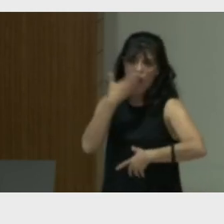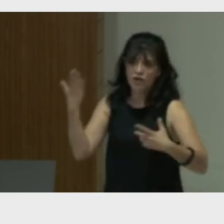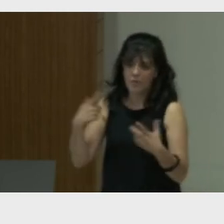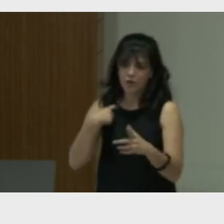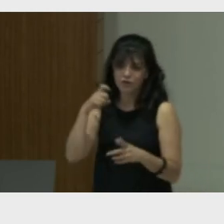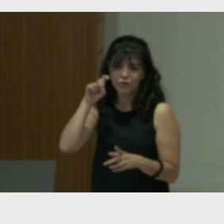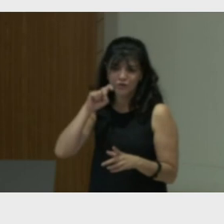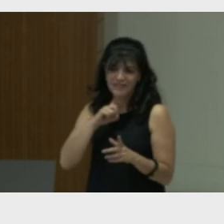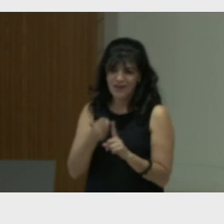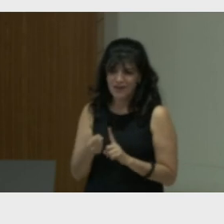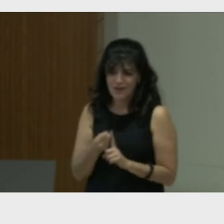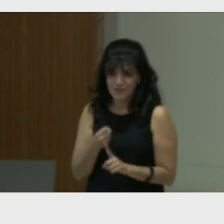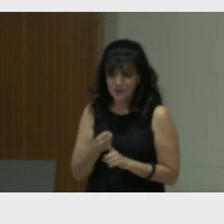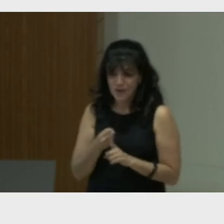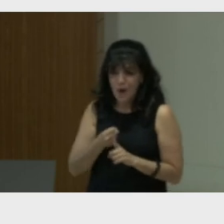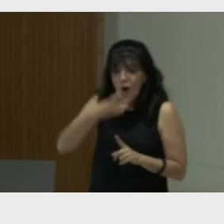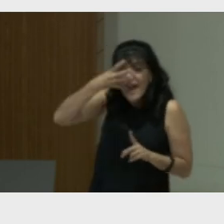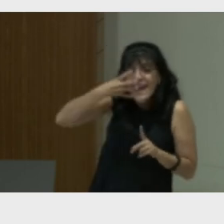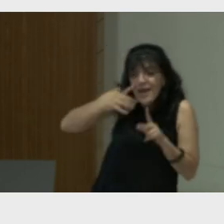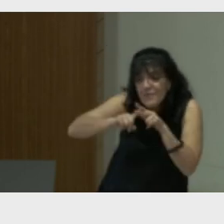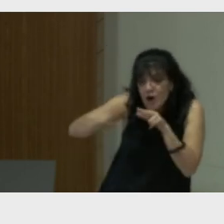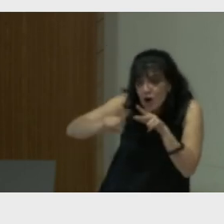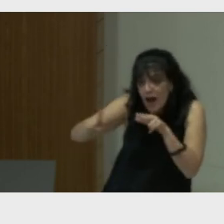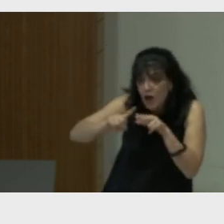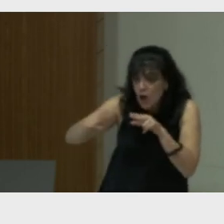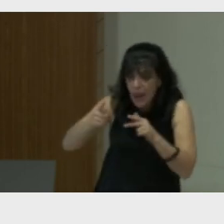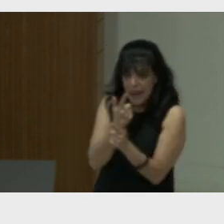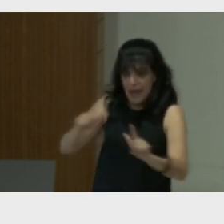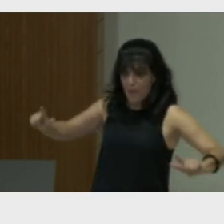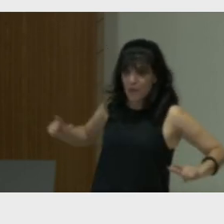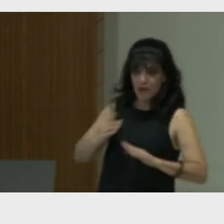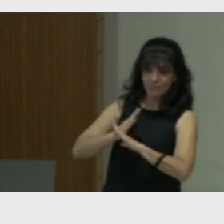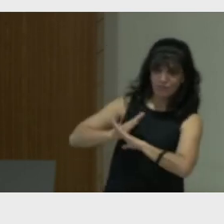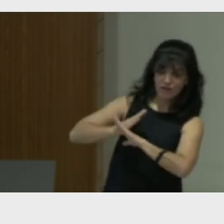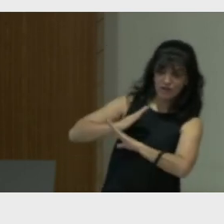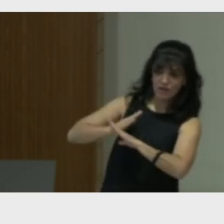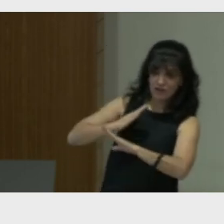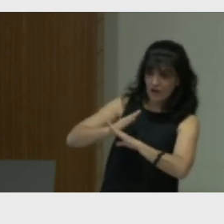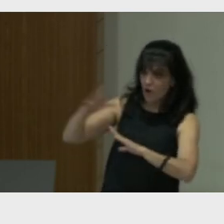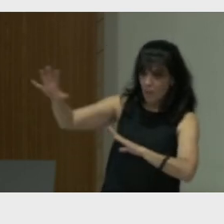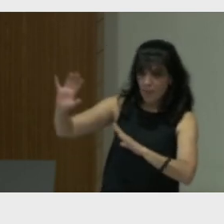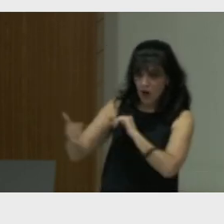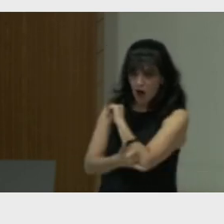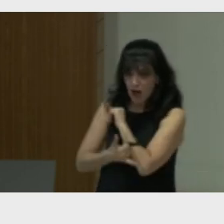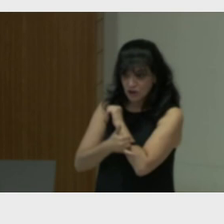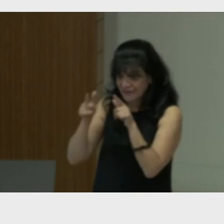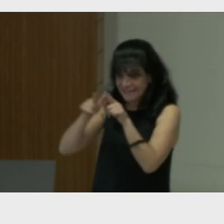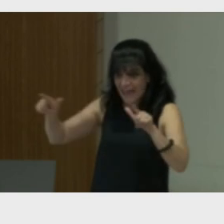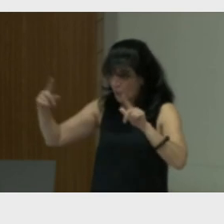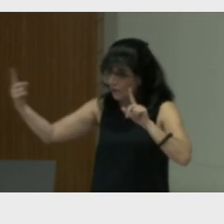Or perhaps the immigrant whose liberty is restricted by lack of rights or knowledge of the host country's language.